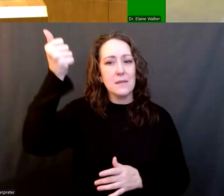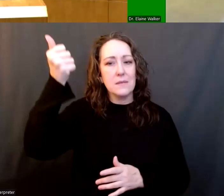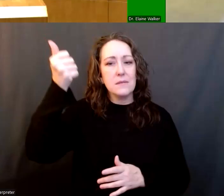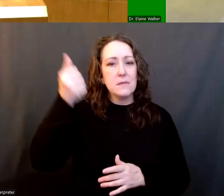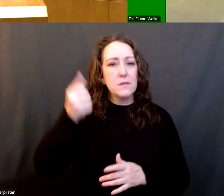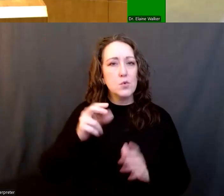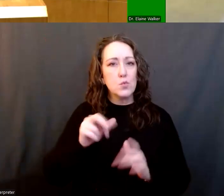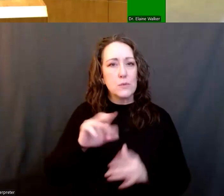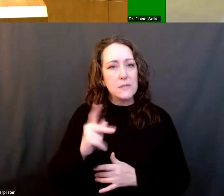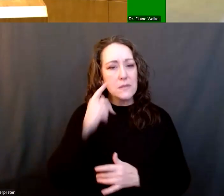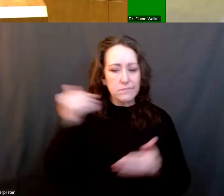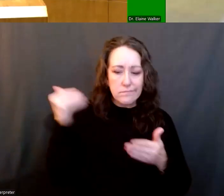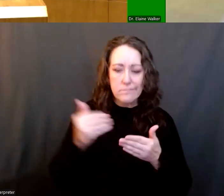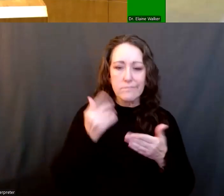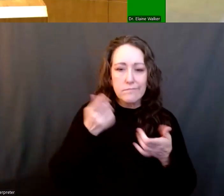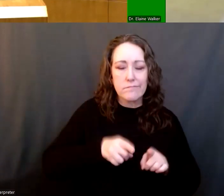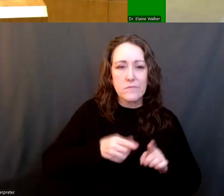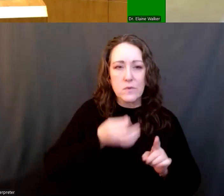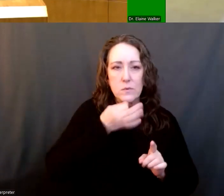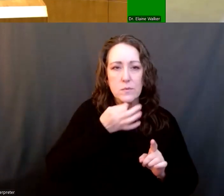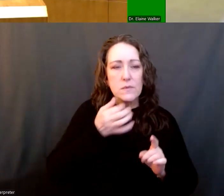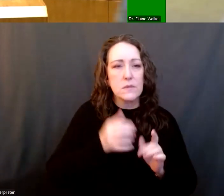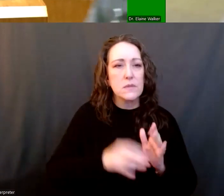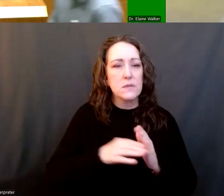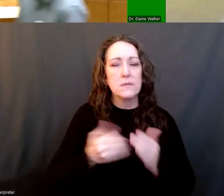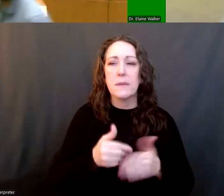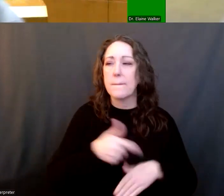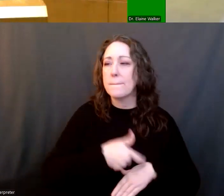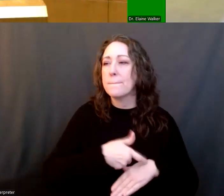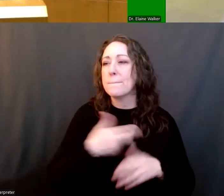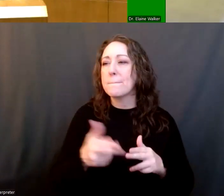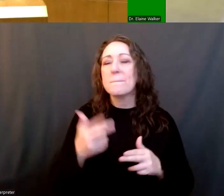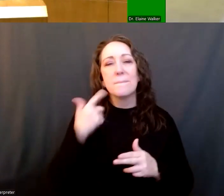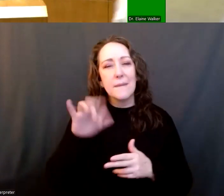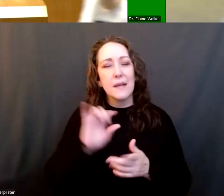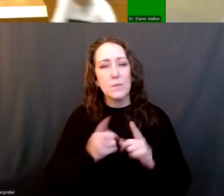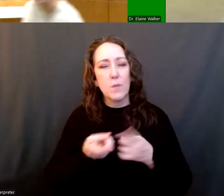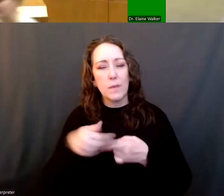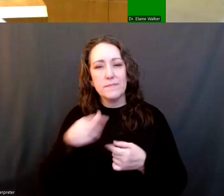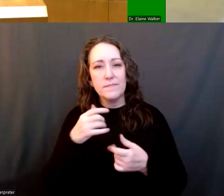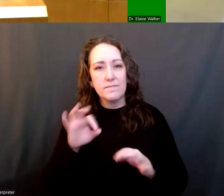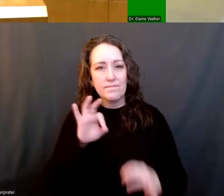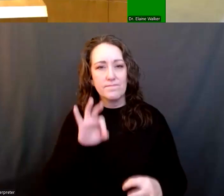term that's what our high-risk Clinic that we have in our department is all about um along with her